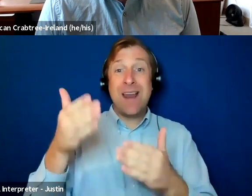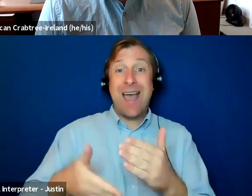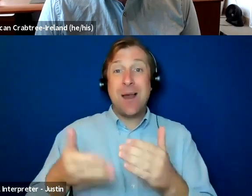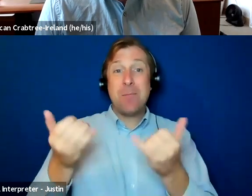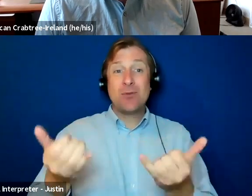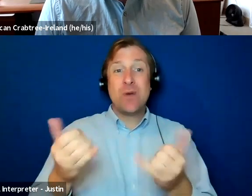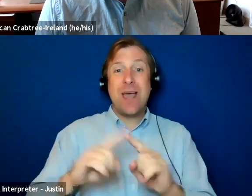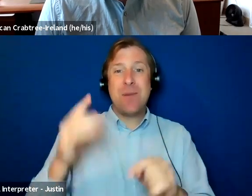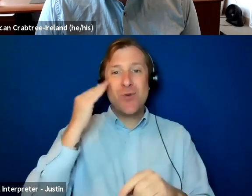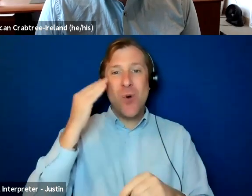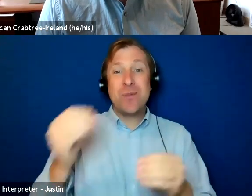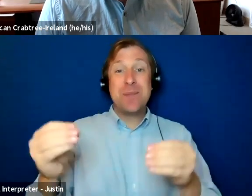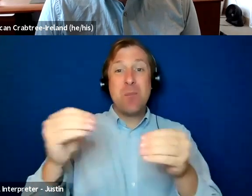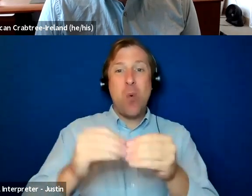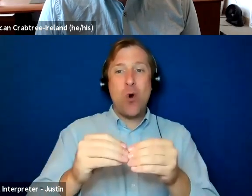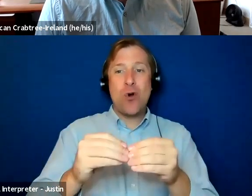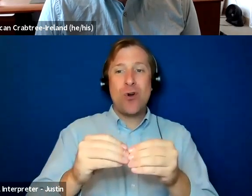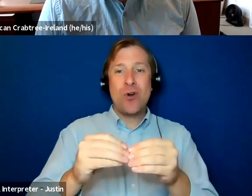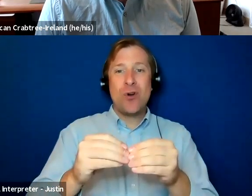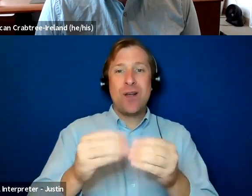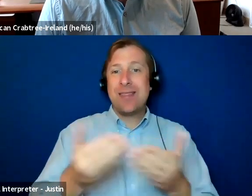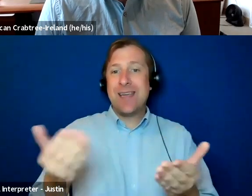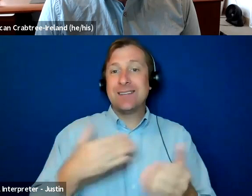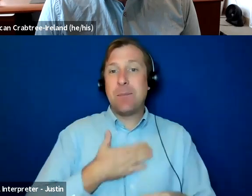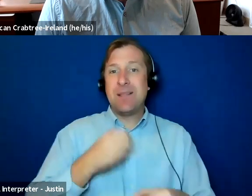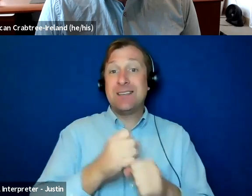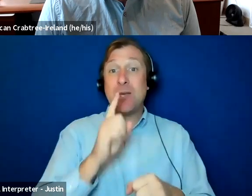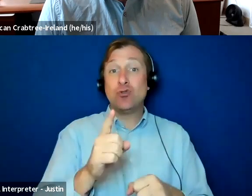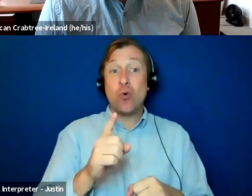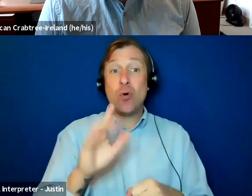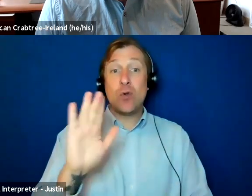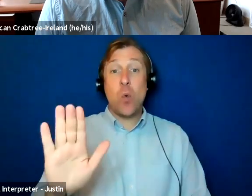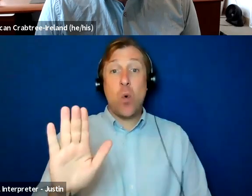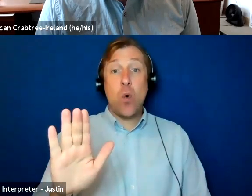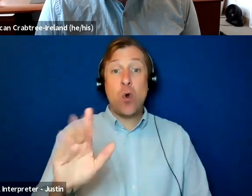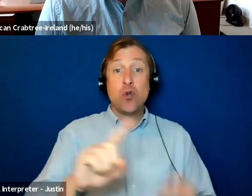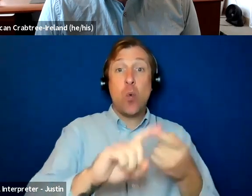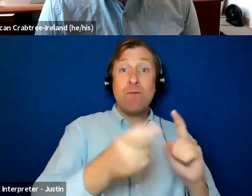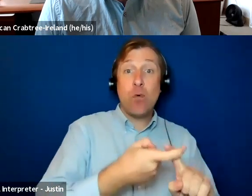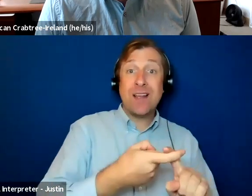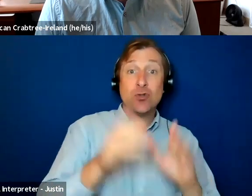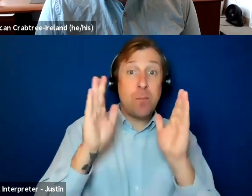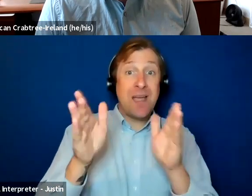but know that we will do more of these and please make sure that your friends are paying attention and